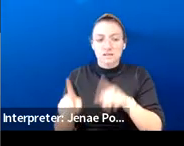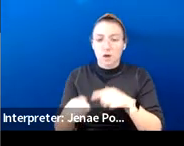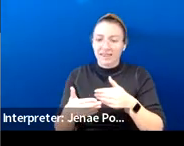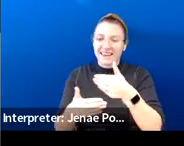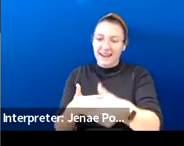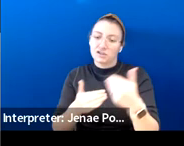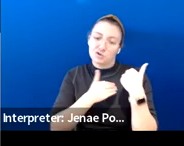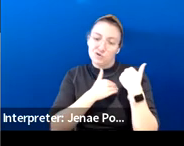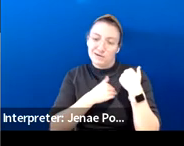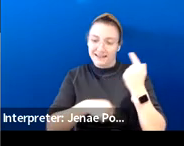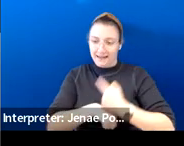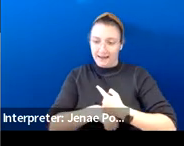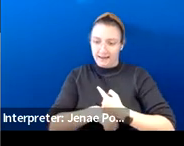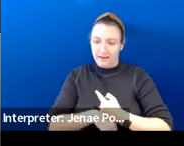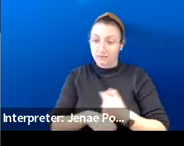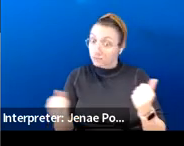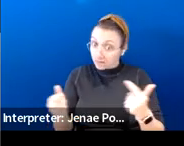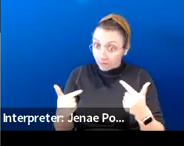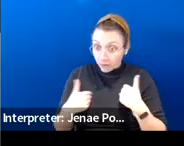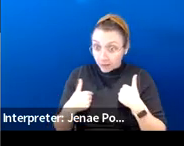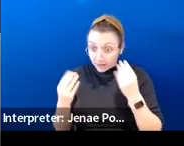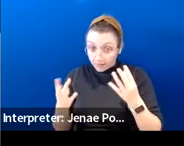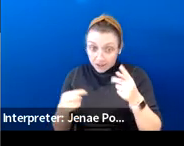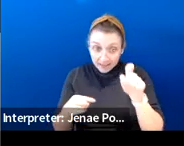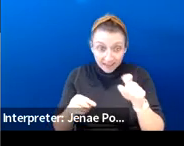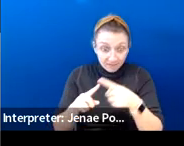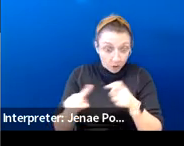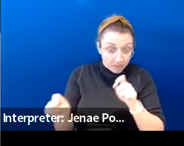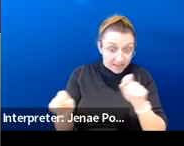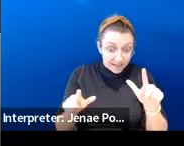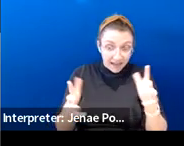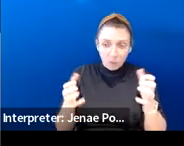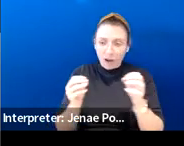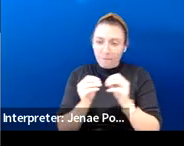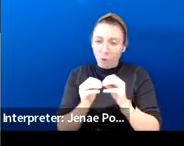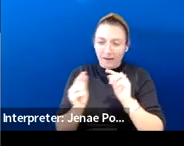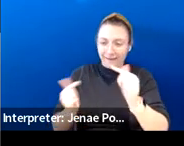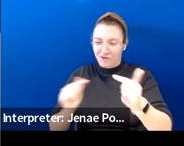because as everybody got the information they need from the slide rate to make this little bit more interactive so we can all see each other